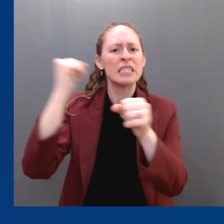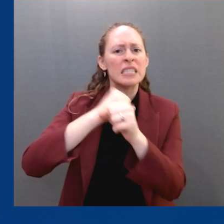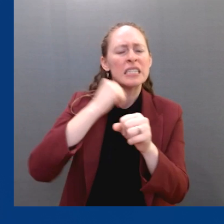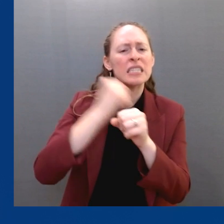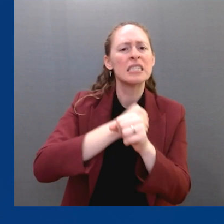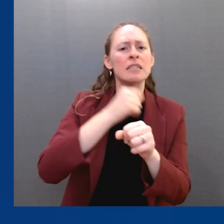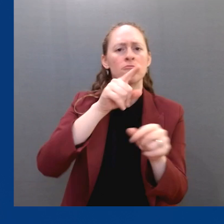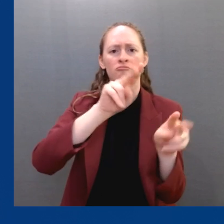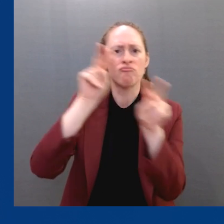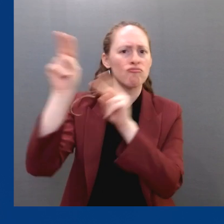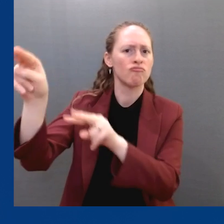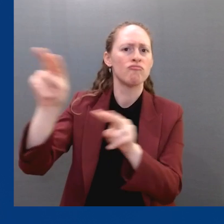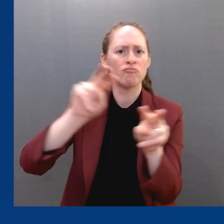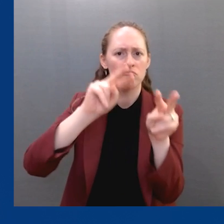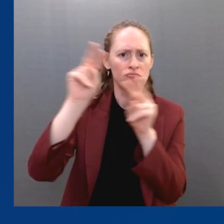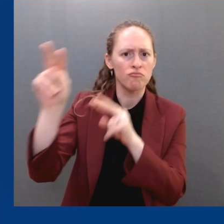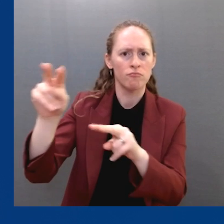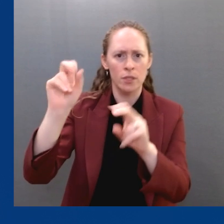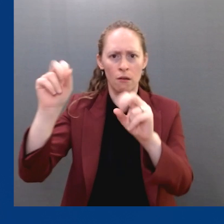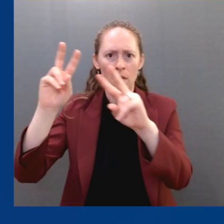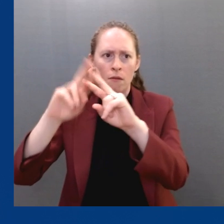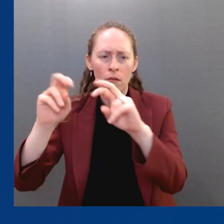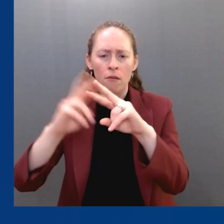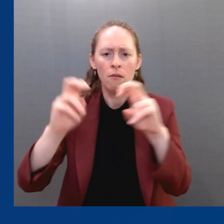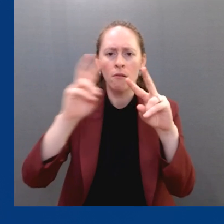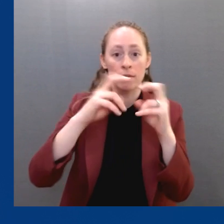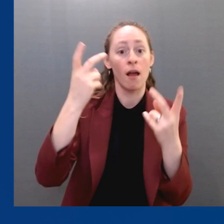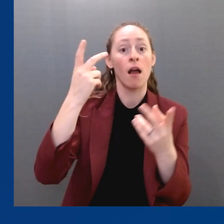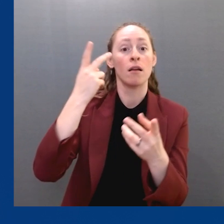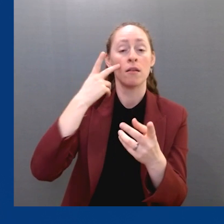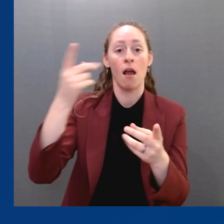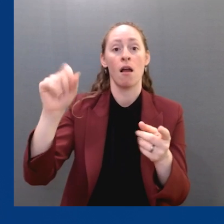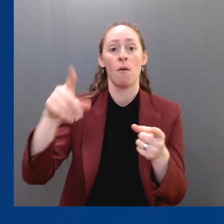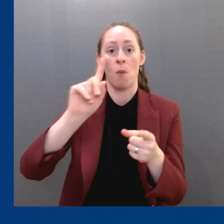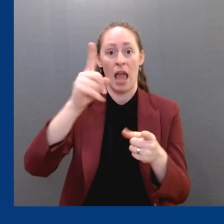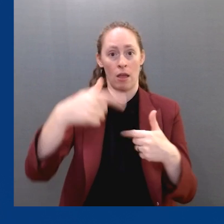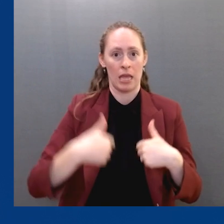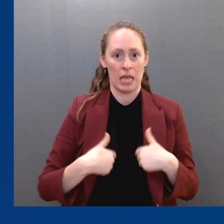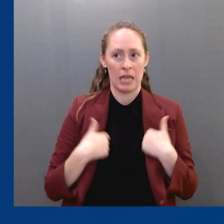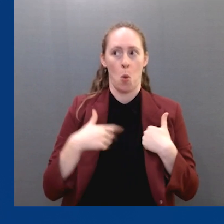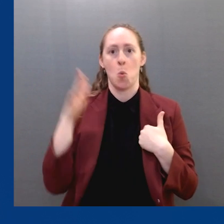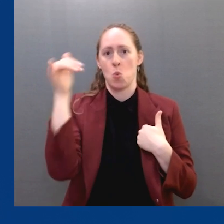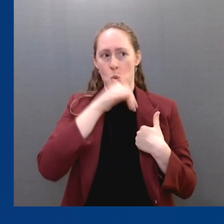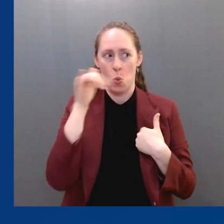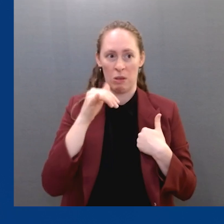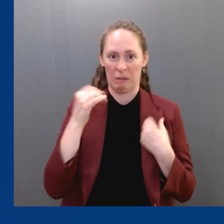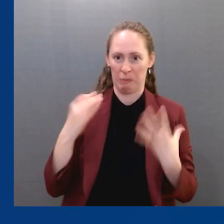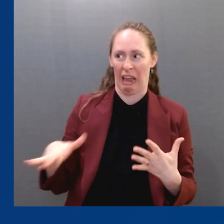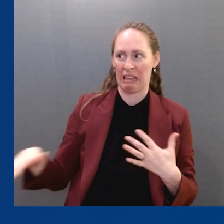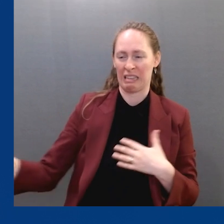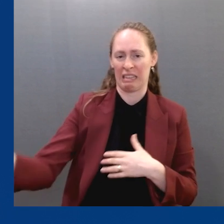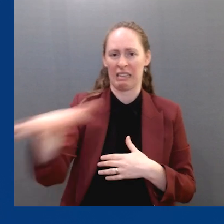to protect themselves and others based on their local level. They also allow us to focus efforts on protecting those